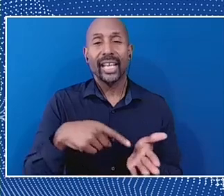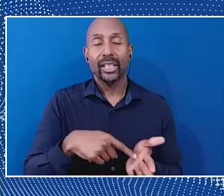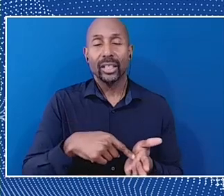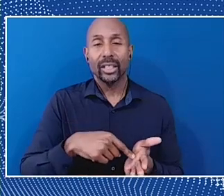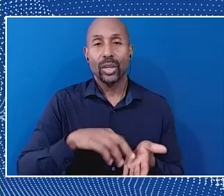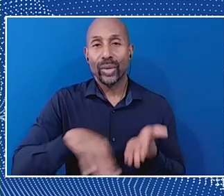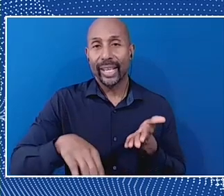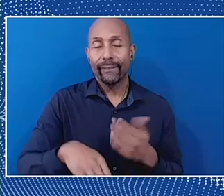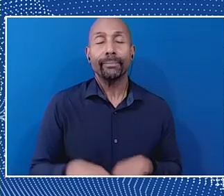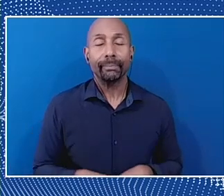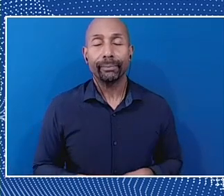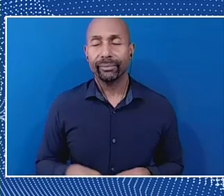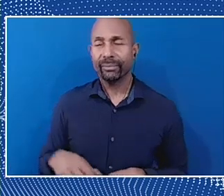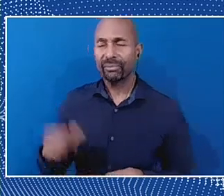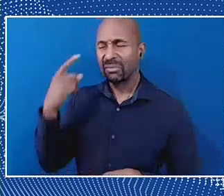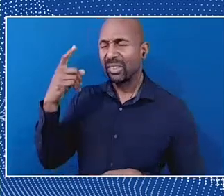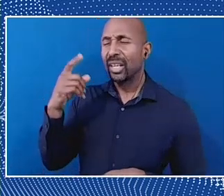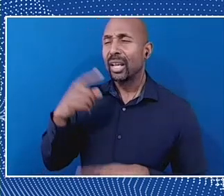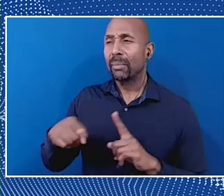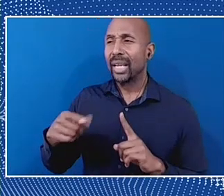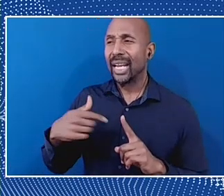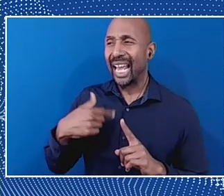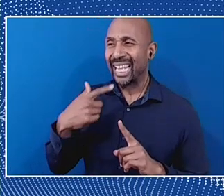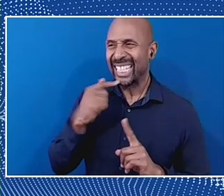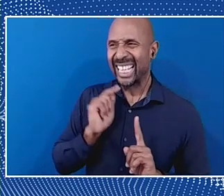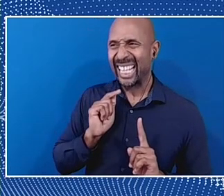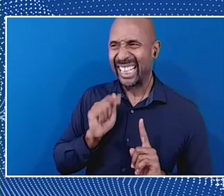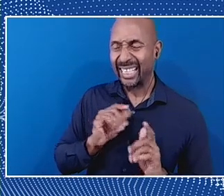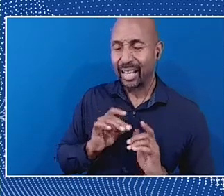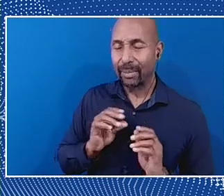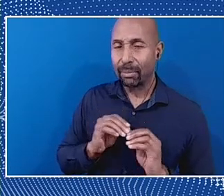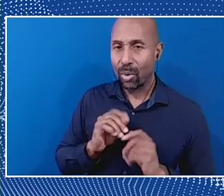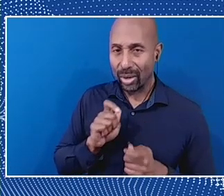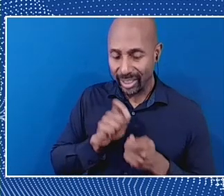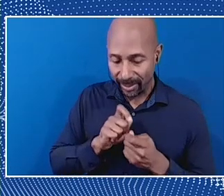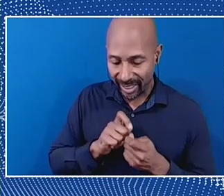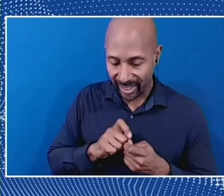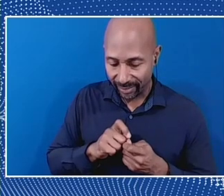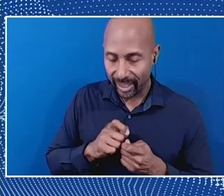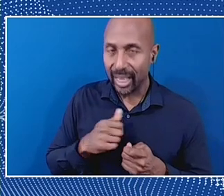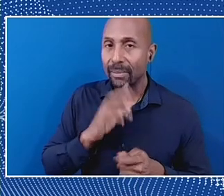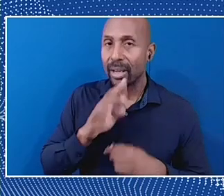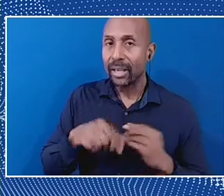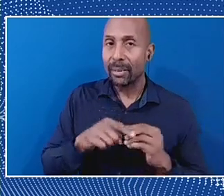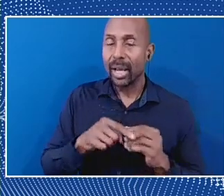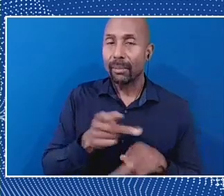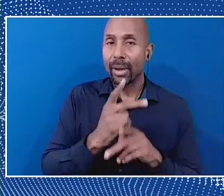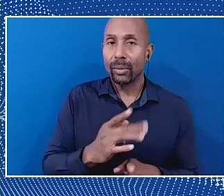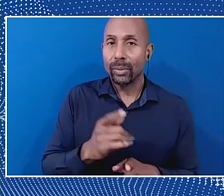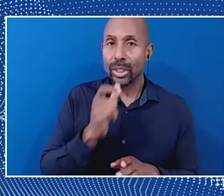about borrowers with a certain amount of debt whose repayment period could be